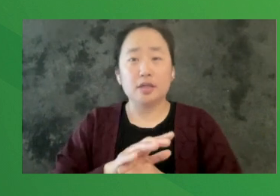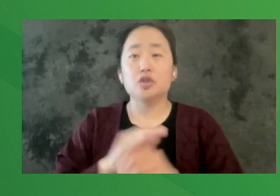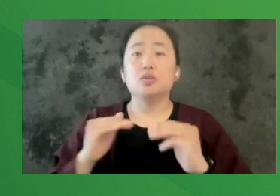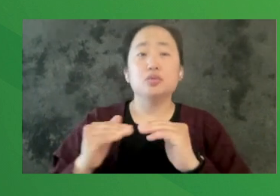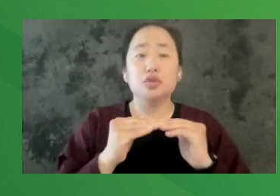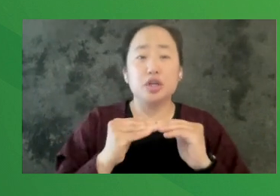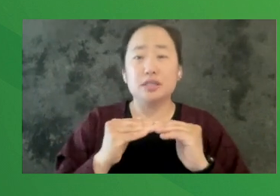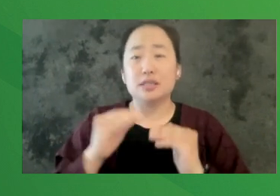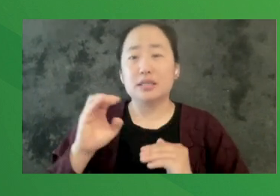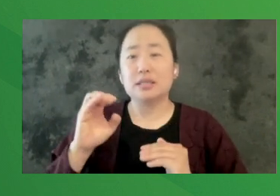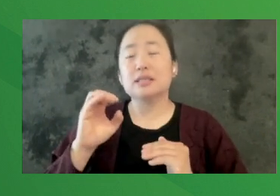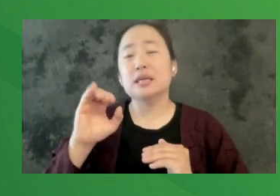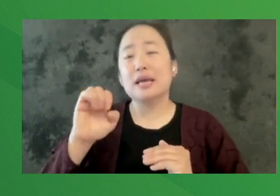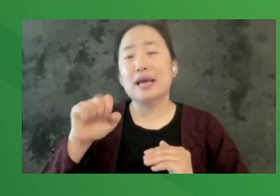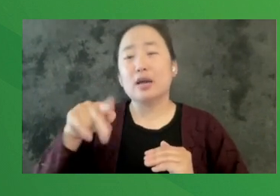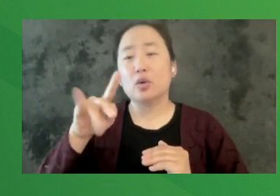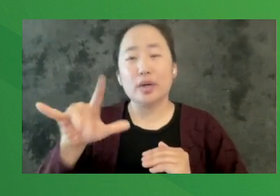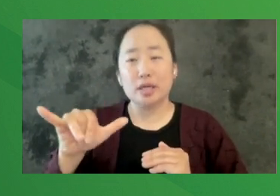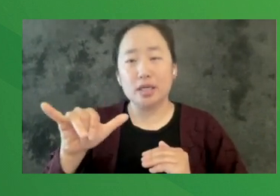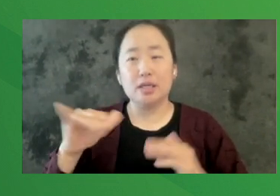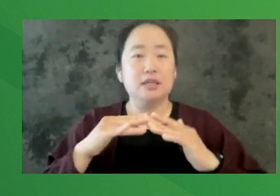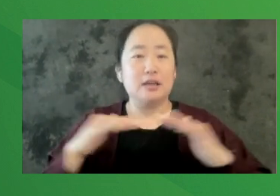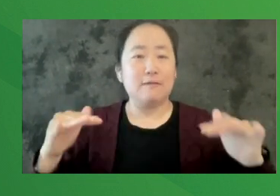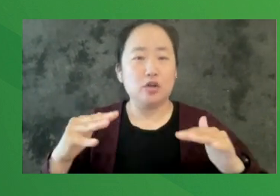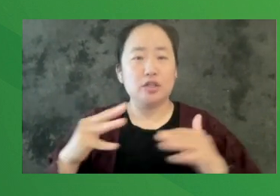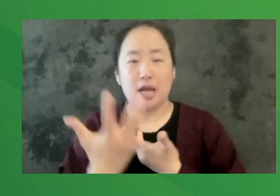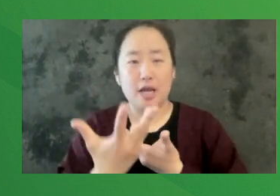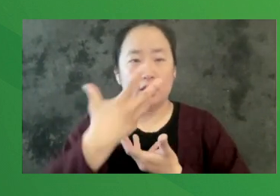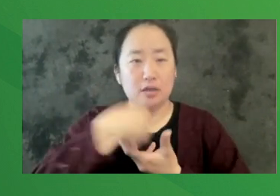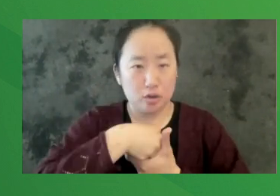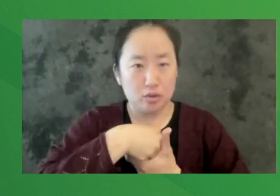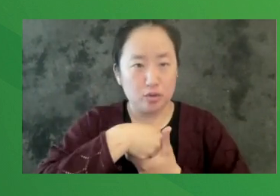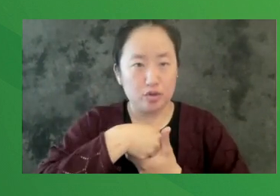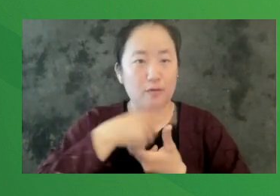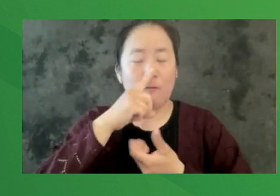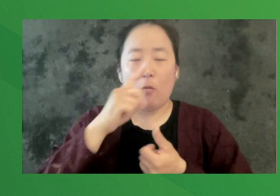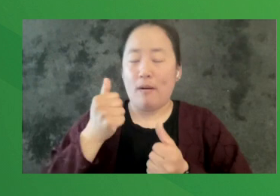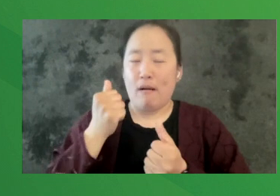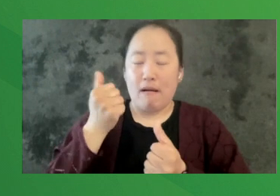and inclusion and everything we do. And thinking about how do we address systemic racism in our